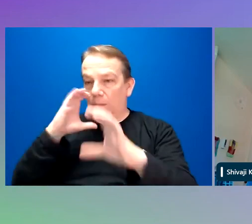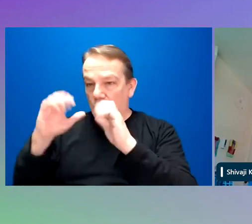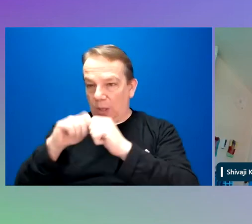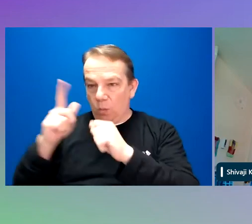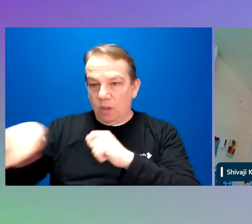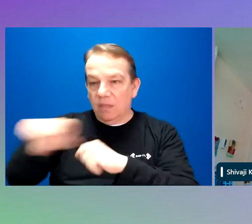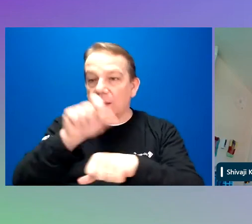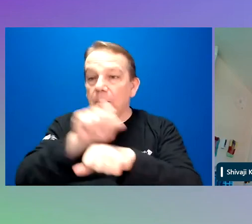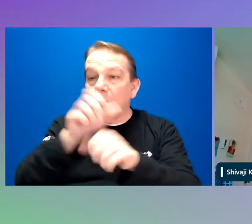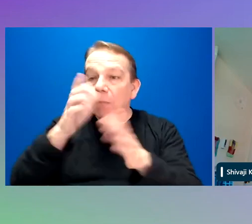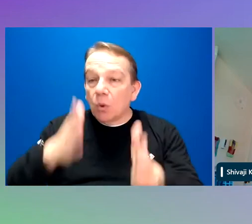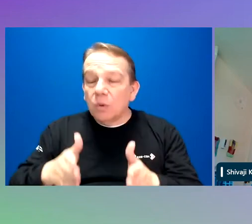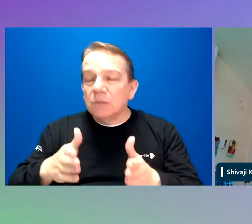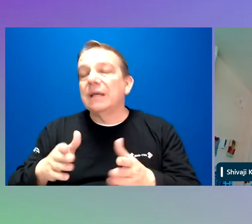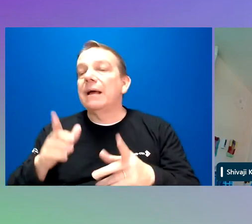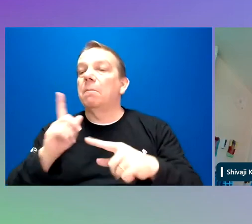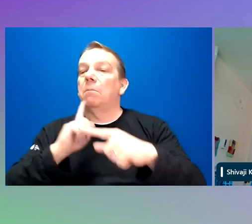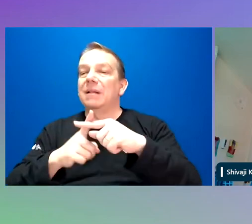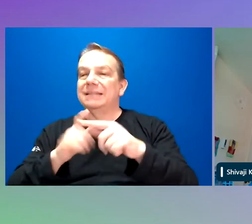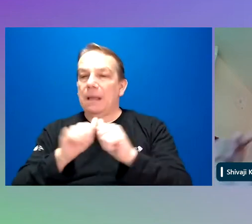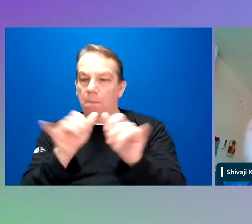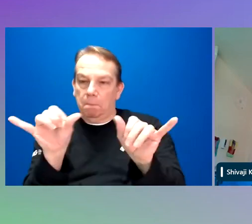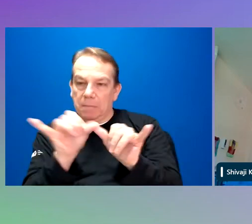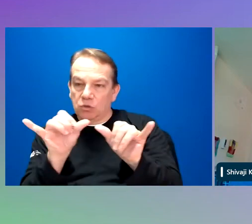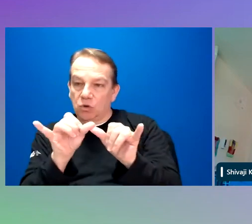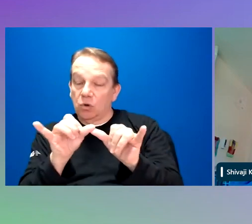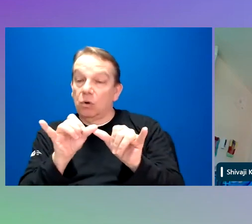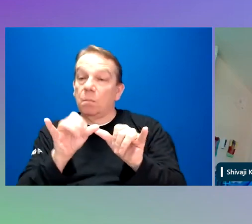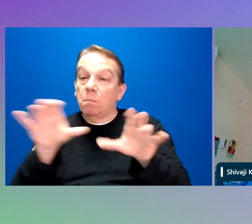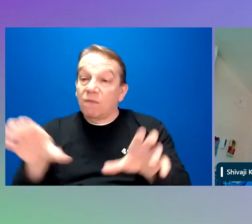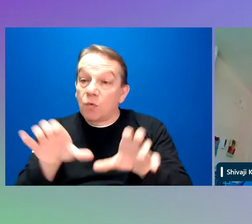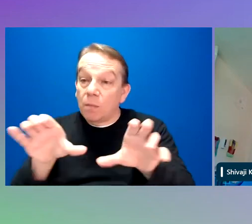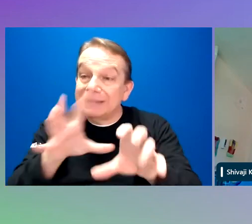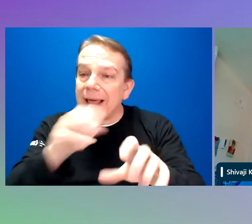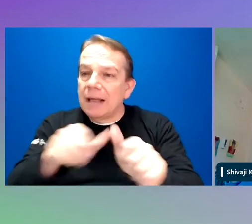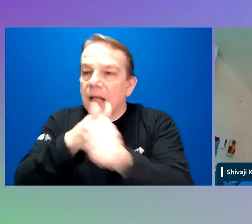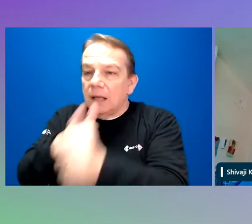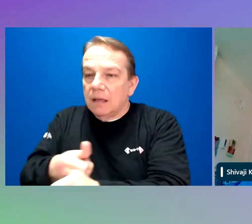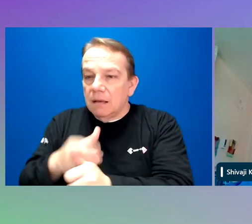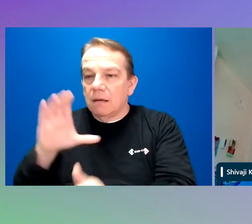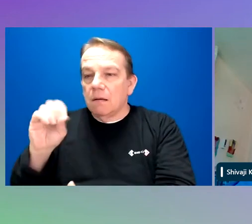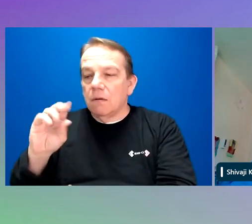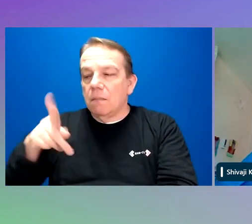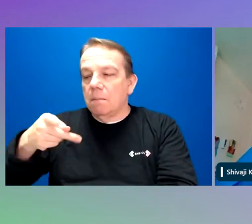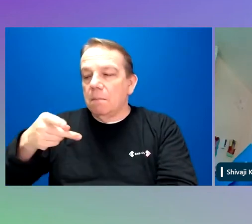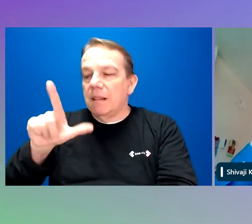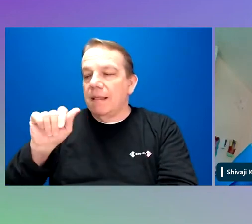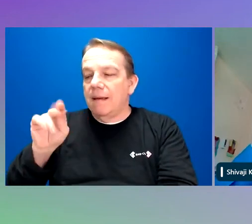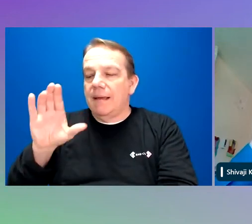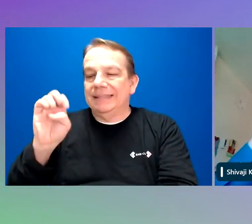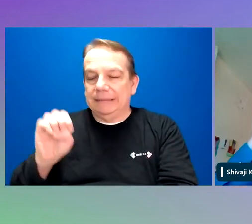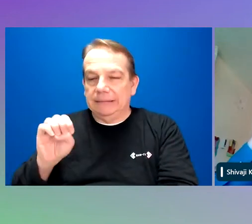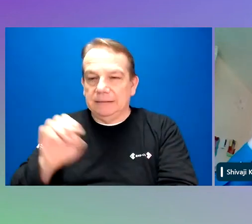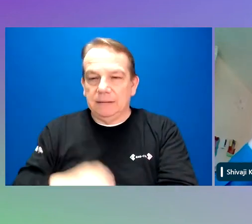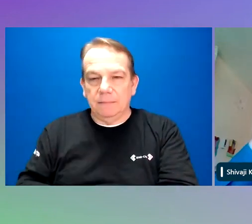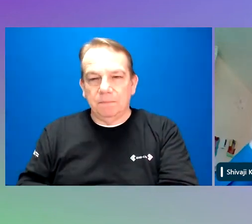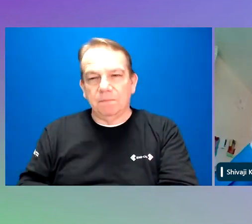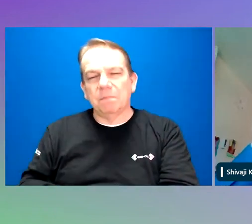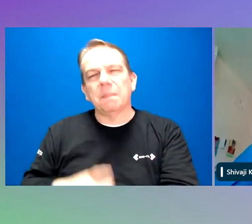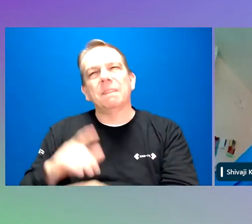conformance and compliance? Um, sample description